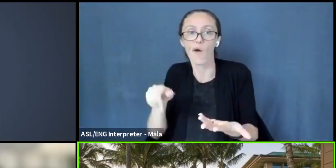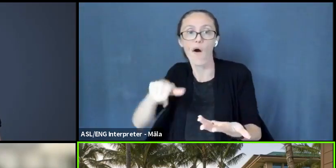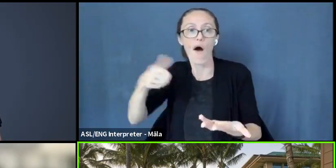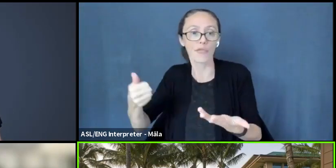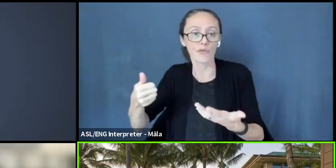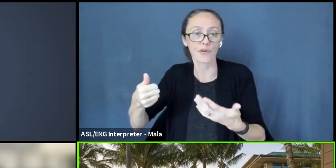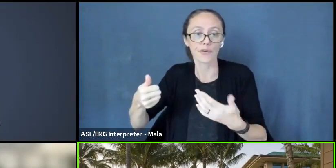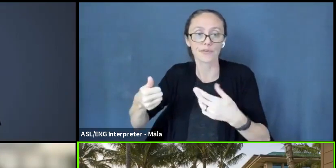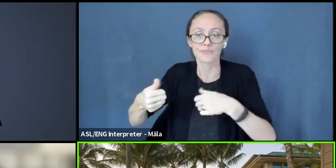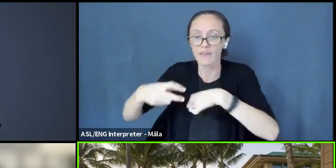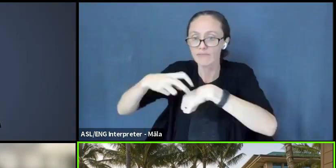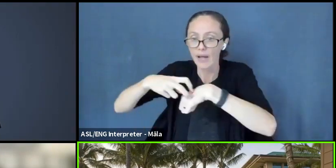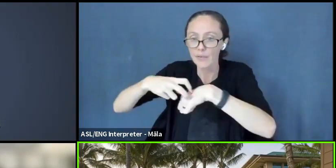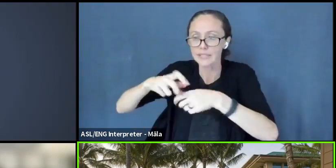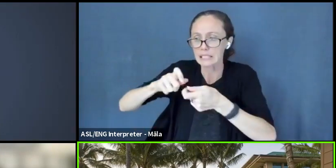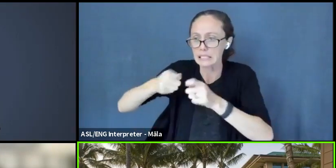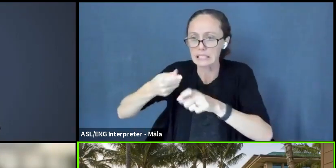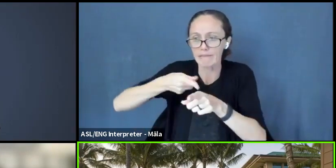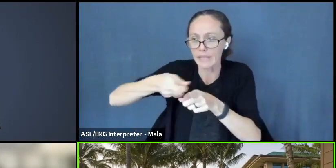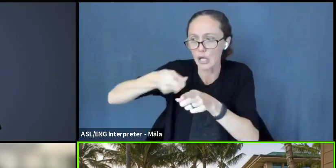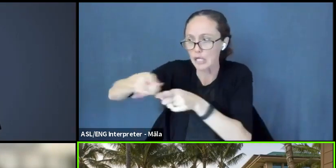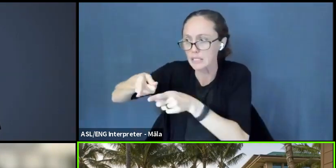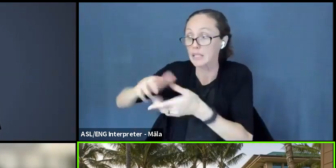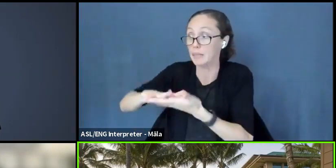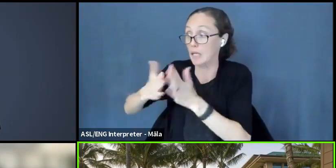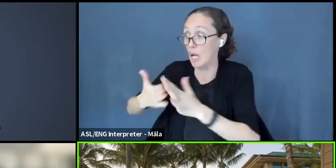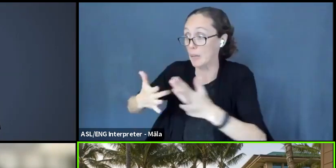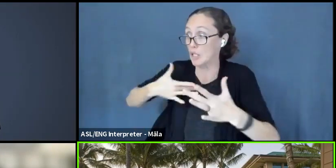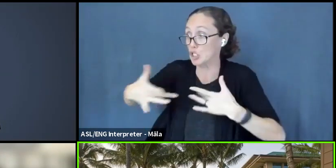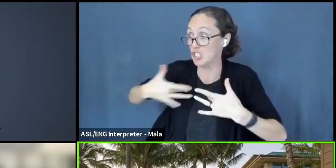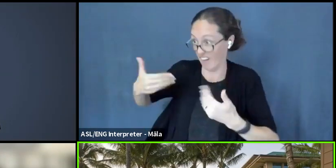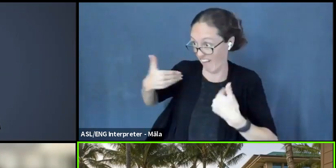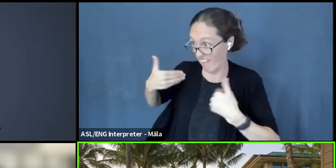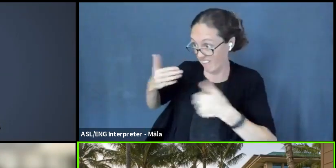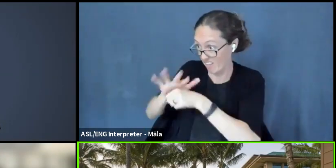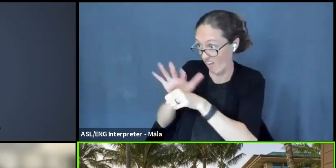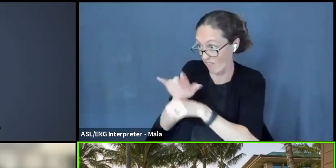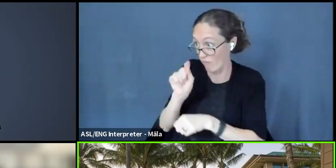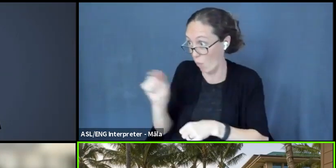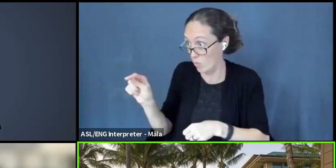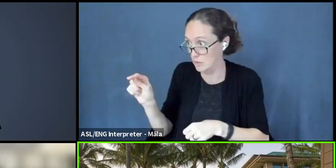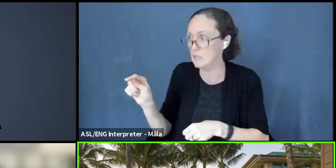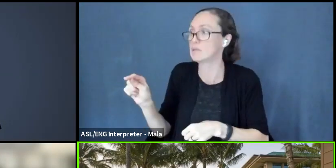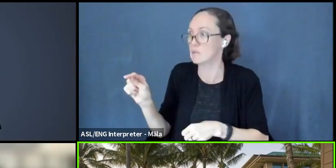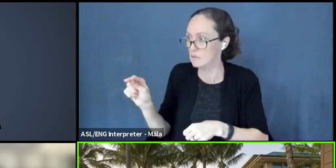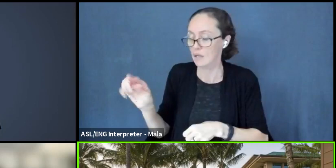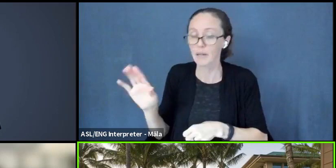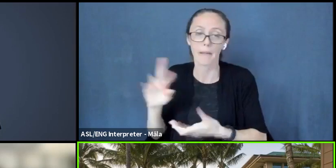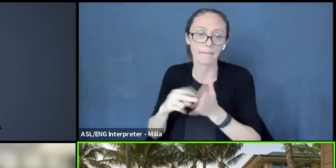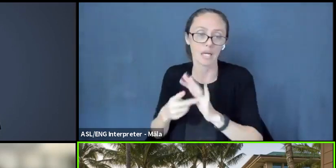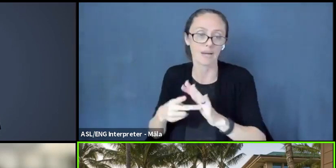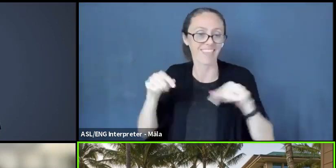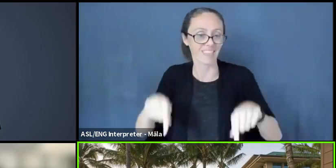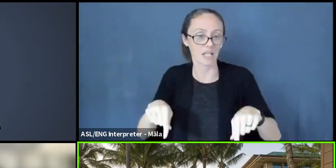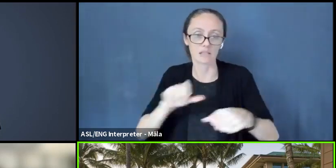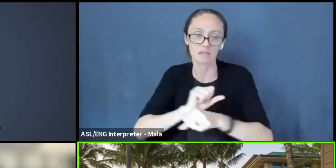that they do become concerning, then we will have to, we're going to be in this longer.